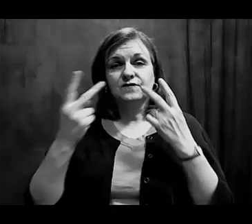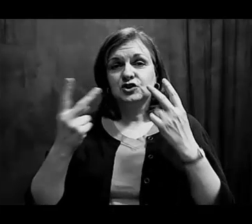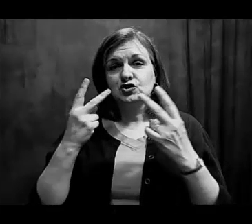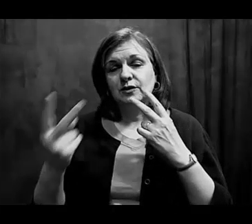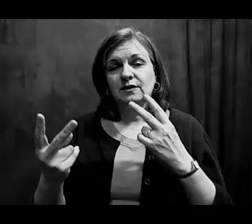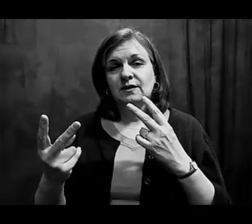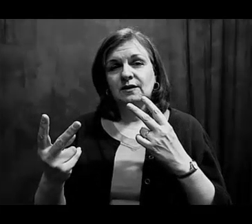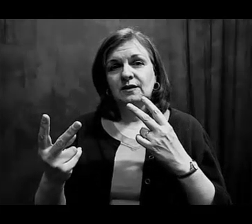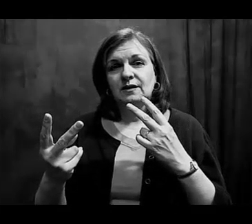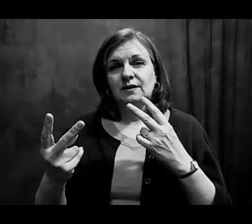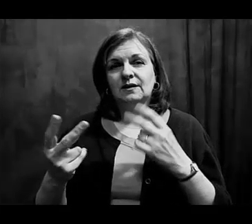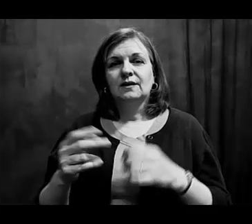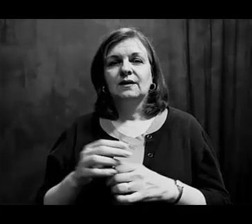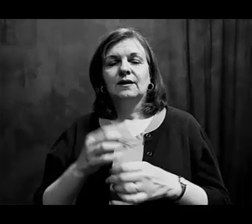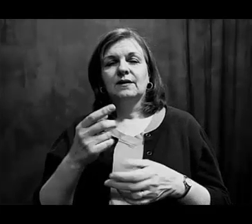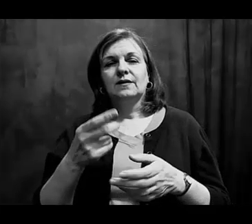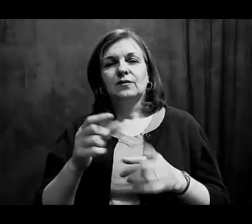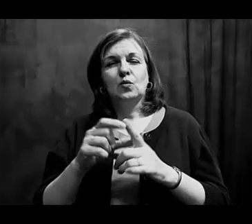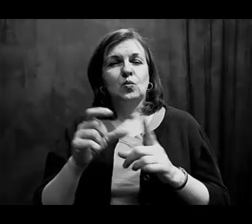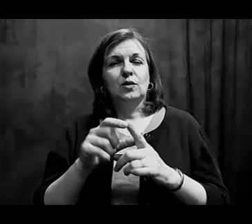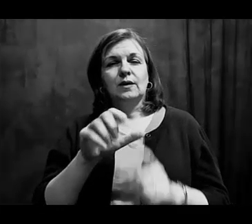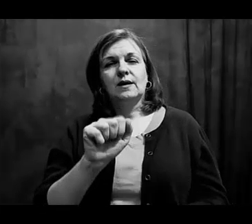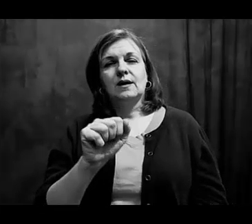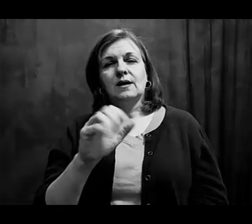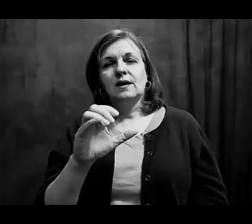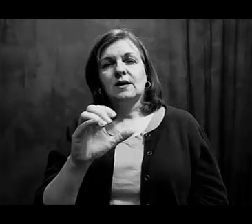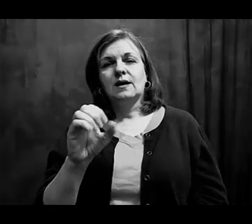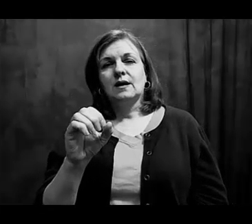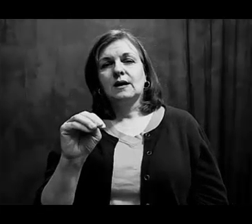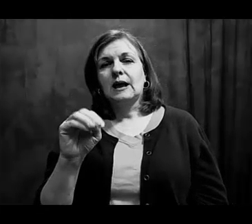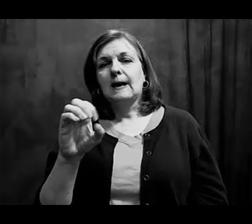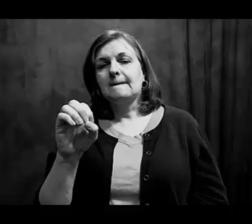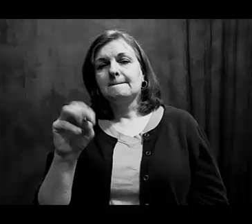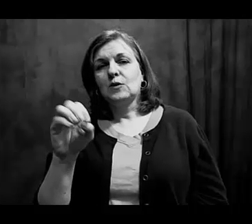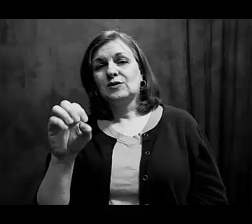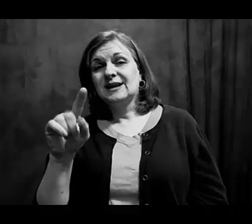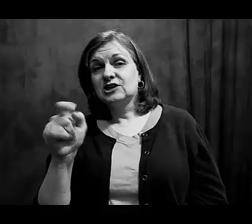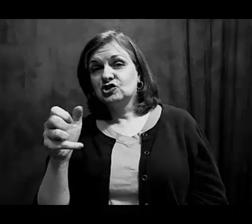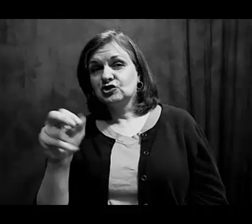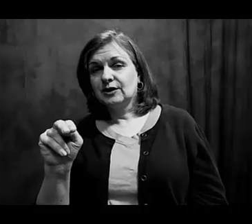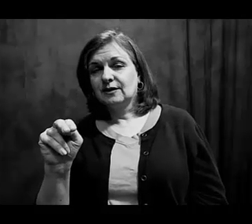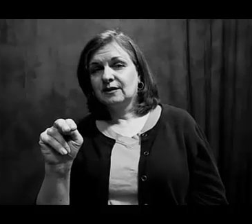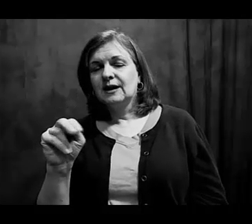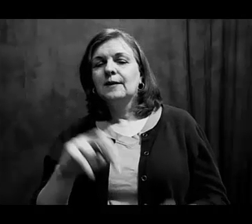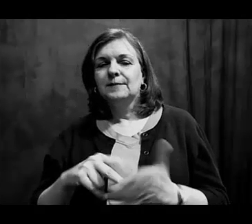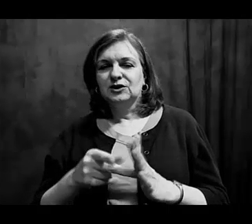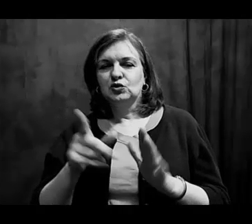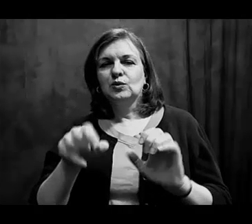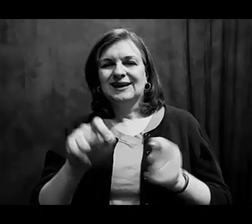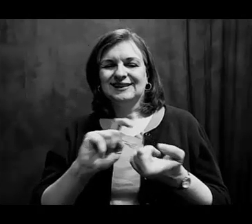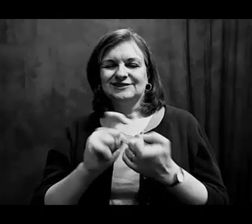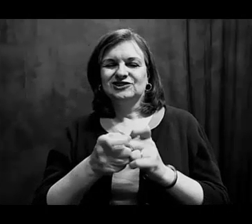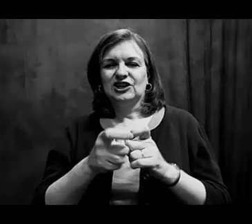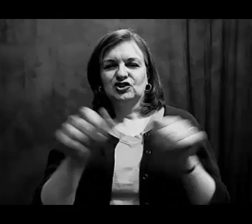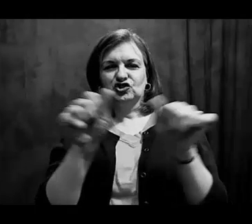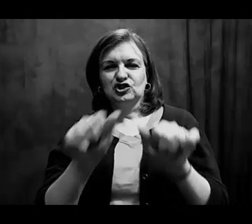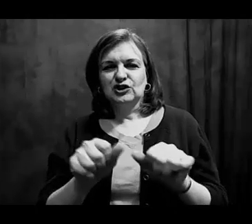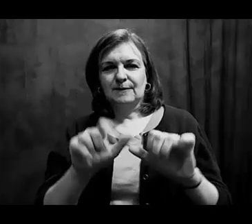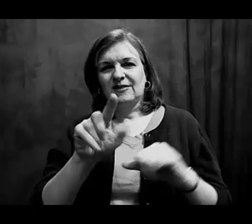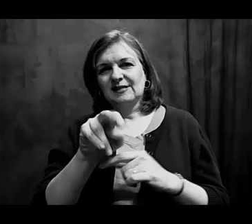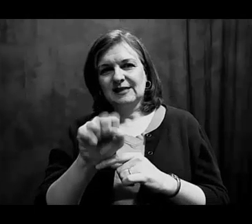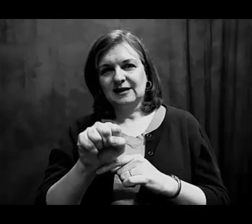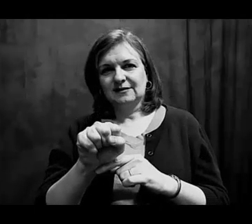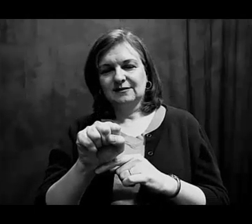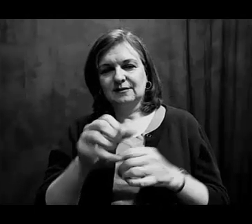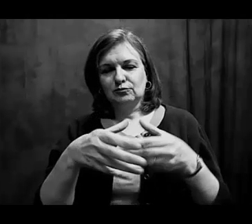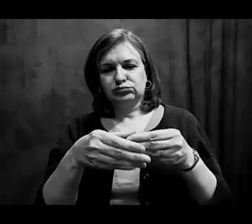the idea of accommodation is your ability to change your lens shape so that you can focus those images on to the retina and get it